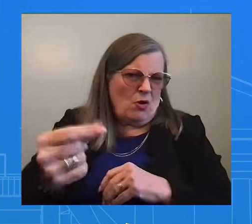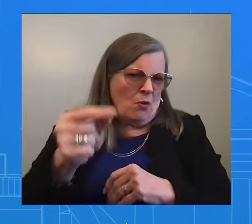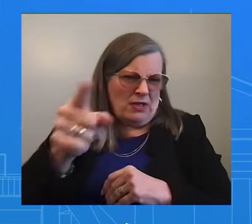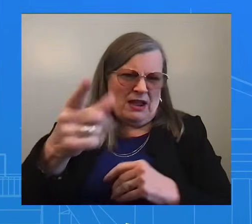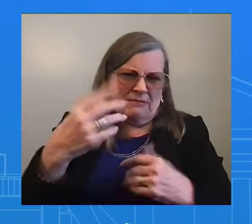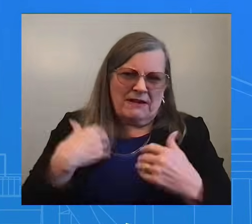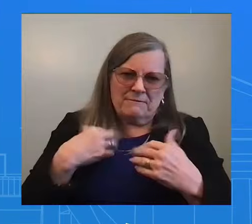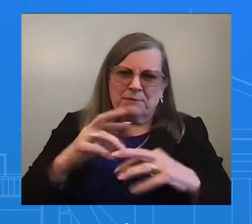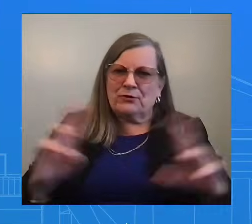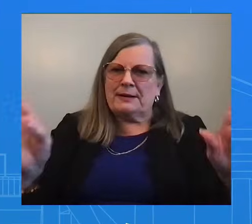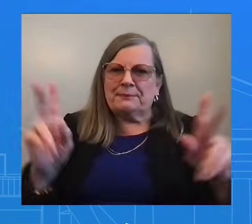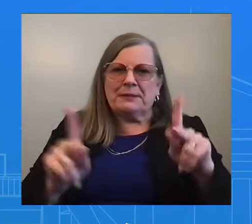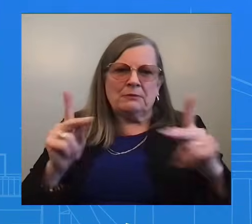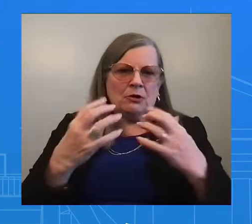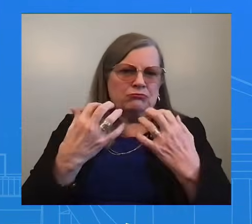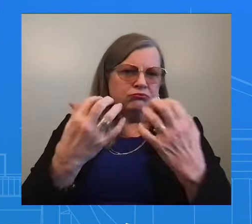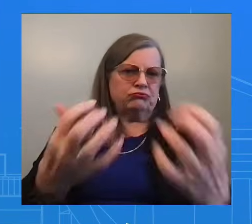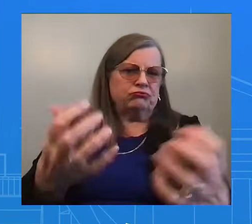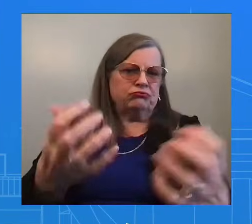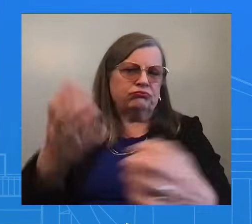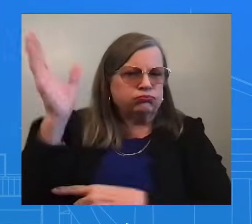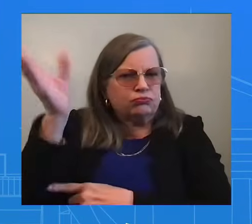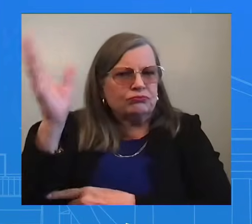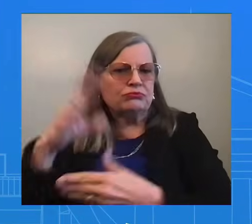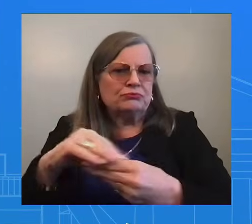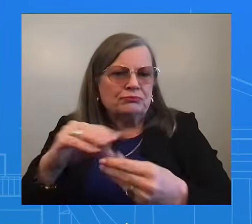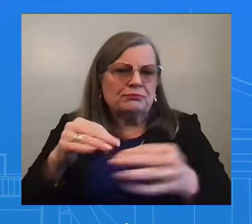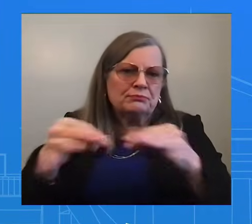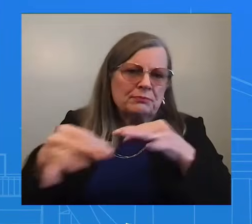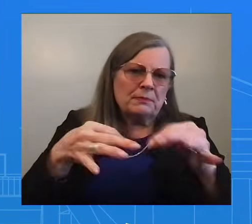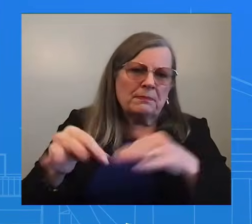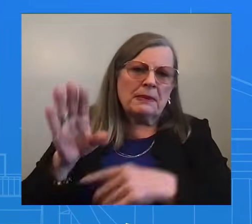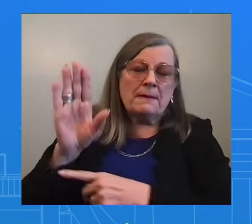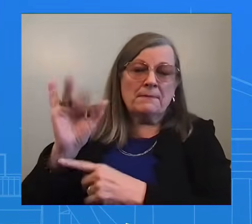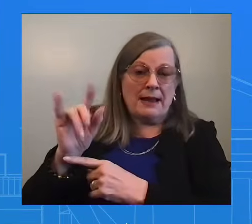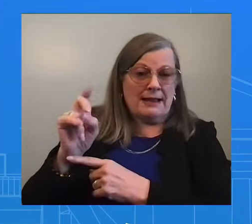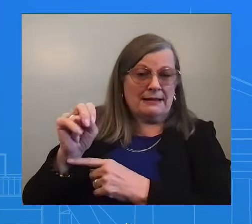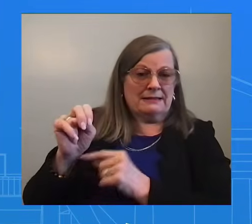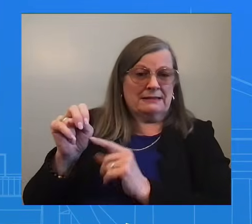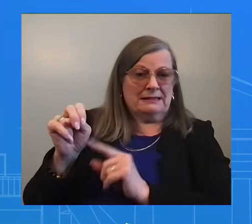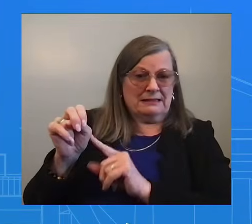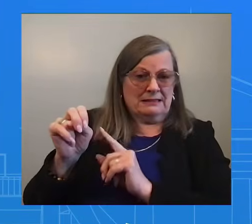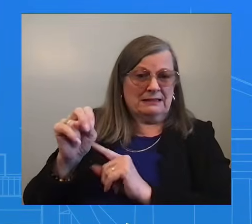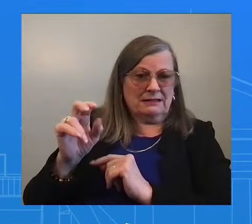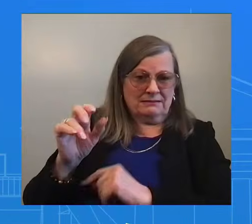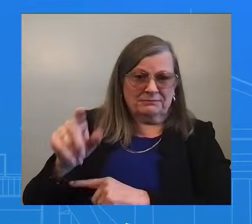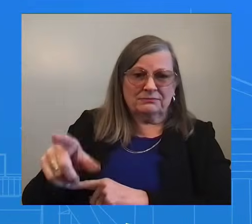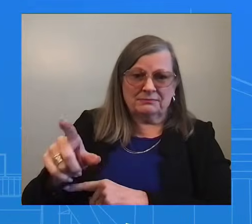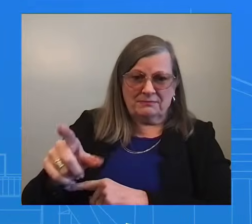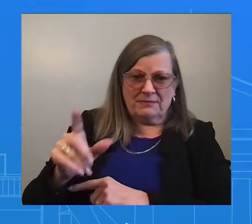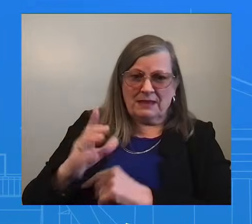He actually lifted a very important pillar of Bidenomics, which is small business. And there's been 14 million new a- --